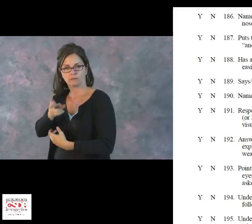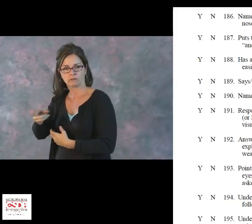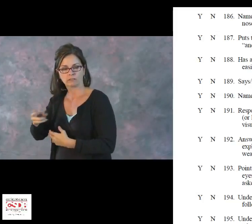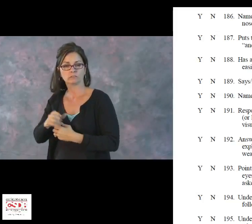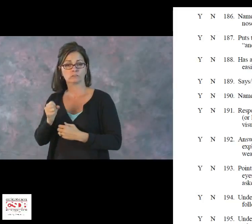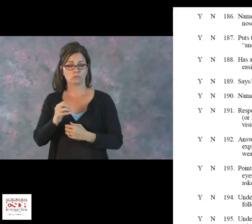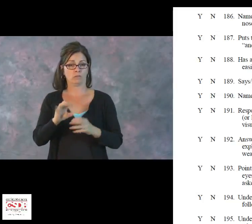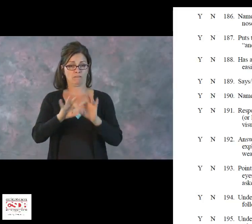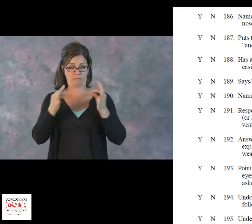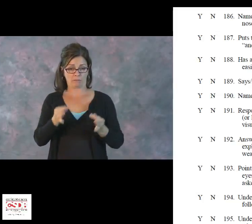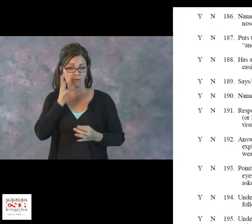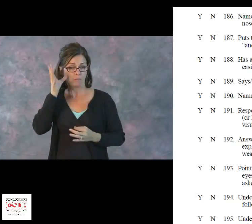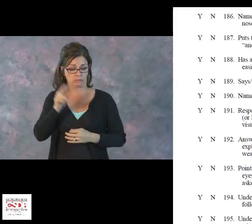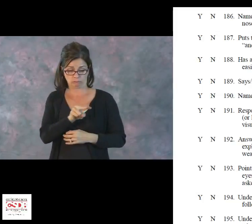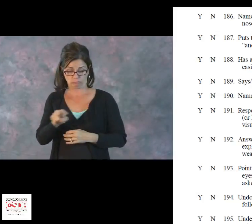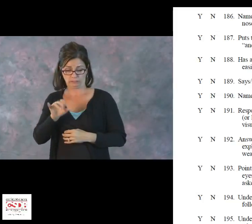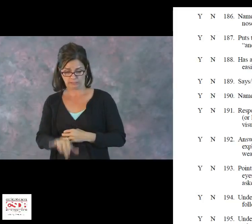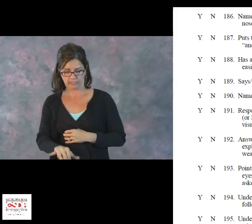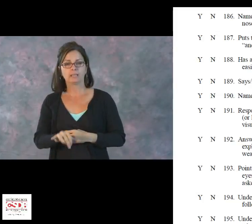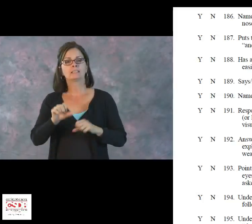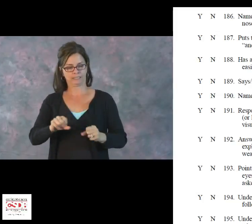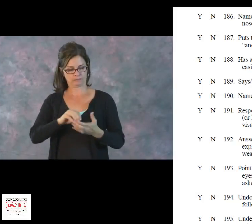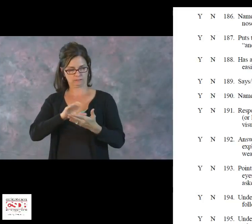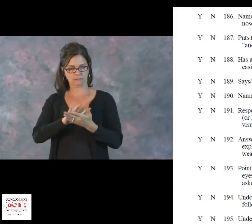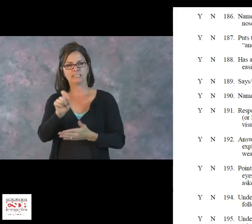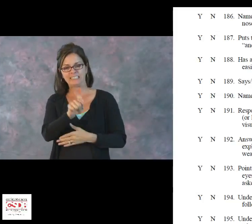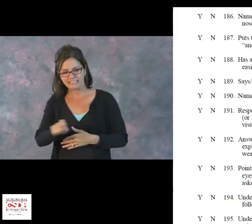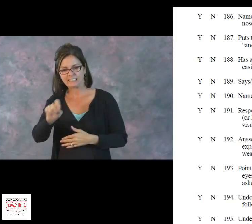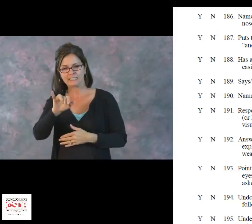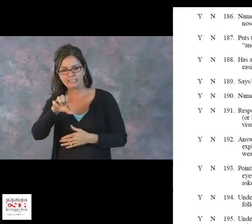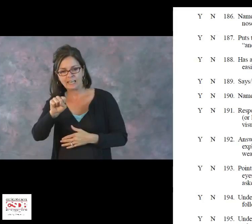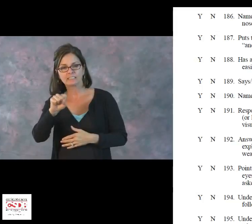that they should also respond "yes," if their child